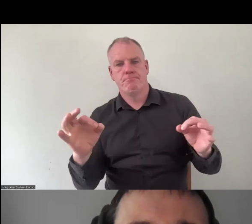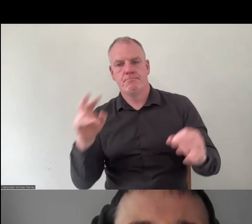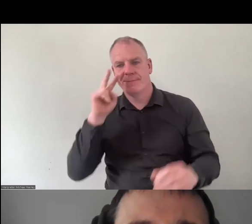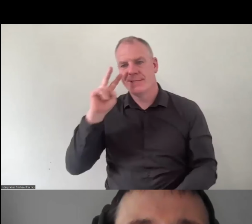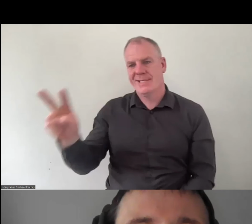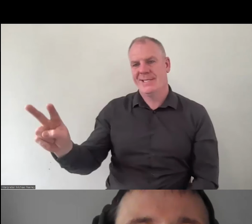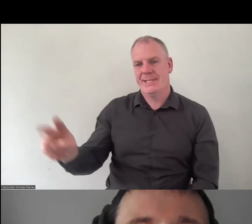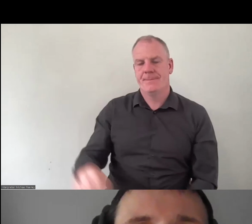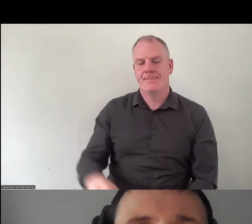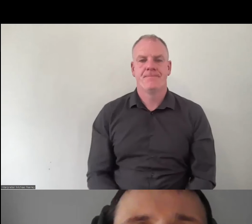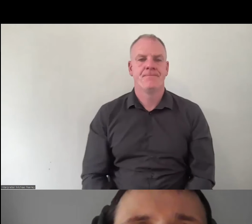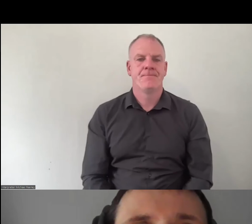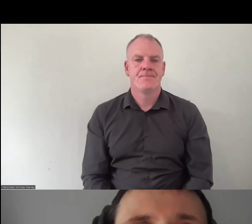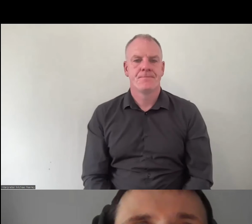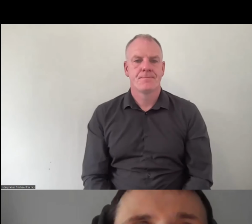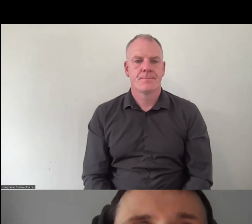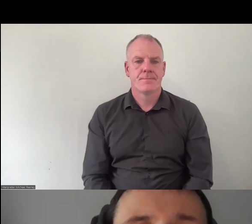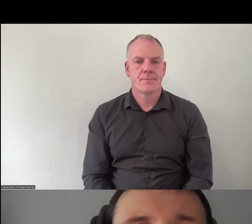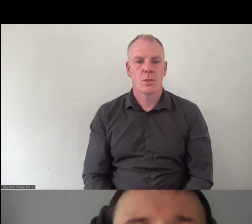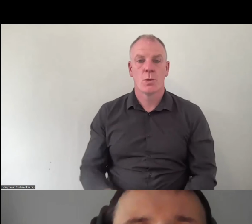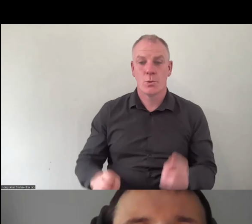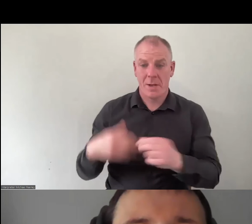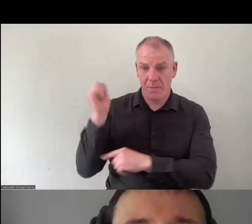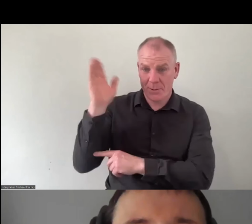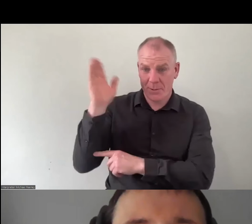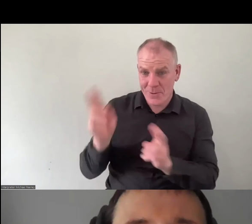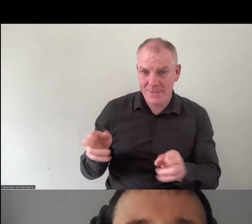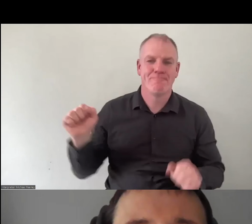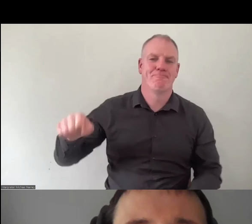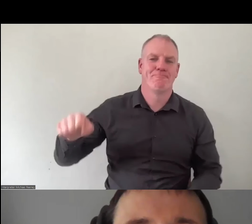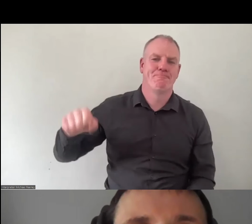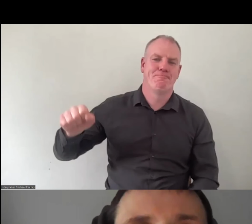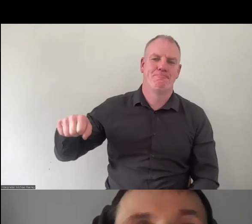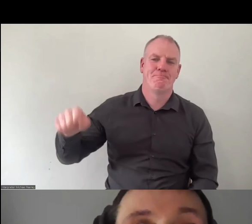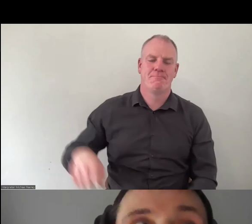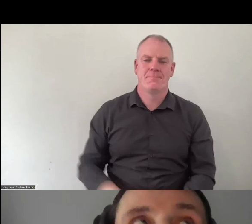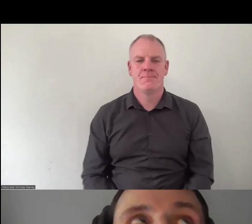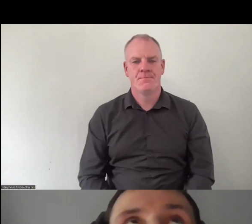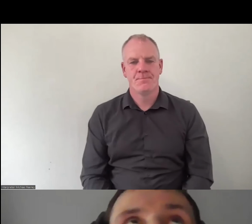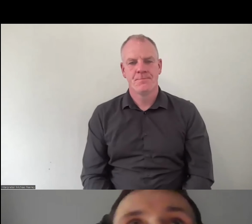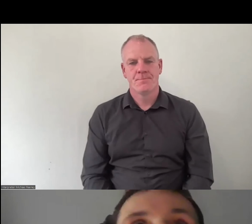We should have a presentation. PÁDRAIG: Yeah. Lovely. Thanks very much.